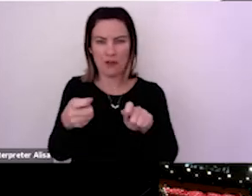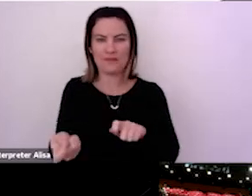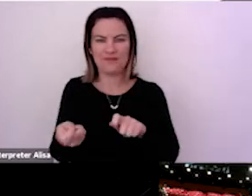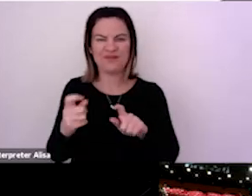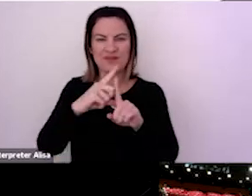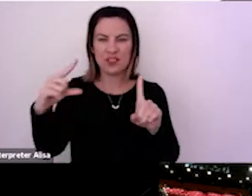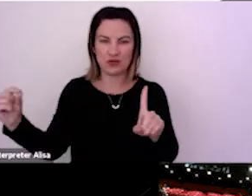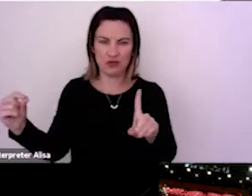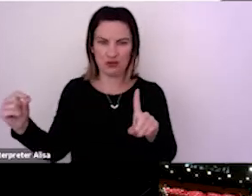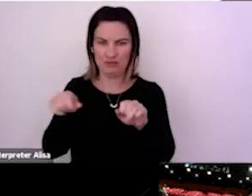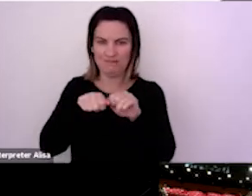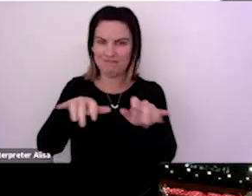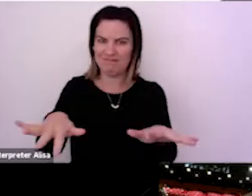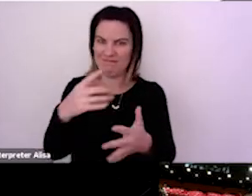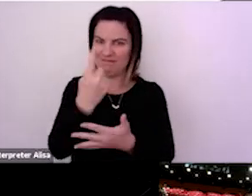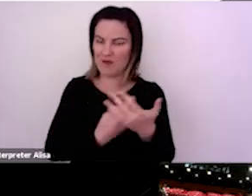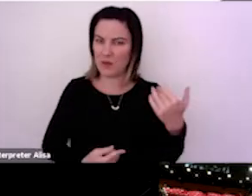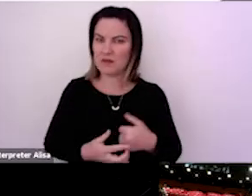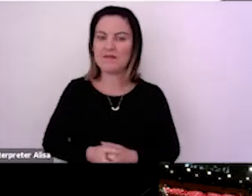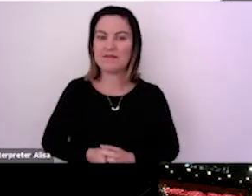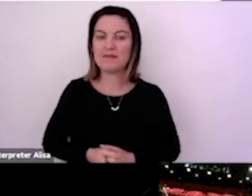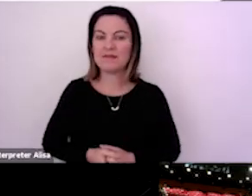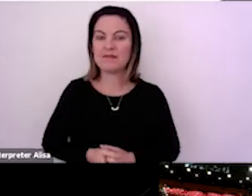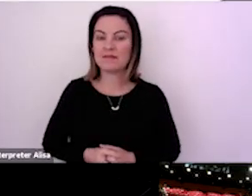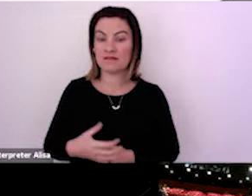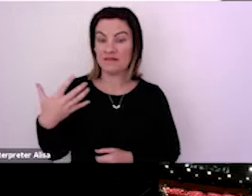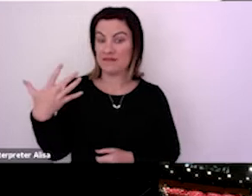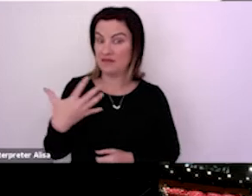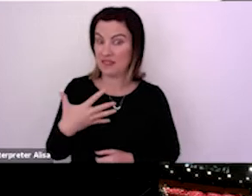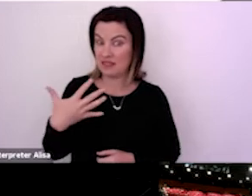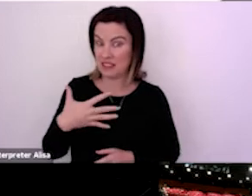Only 15% of us are physically open at present.